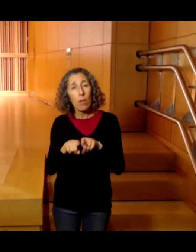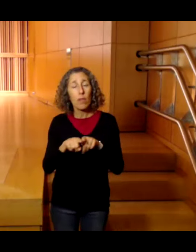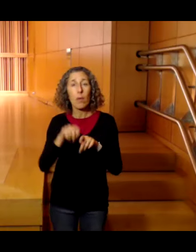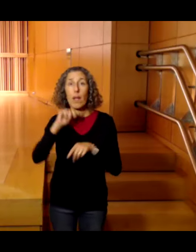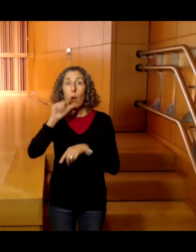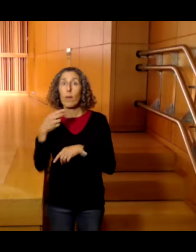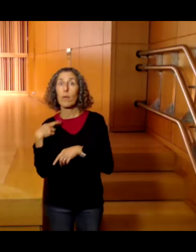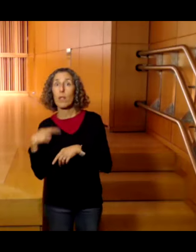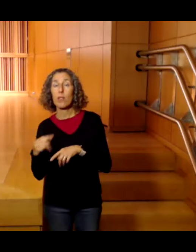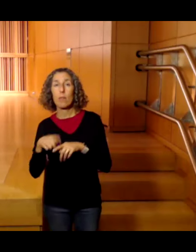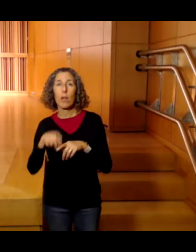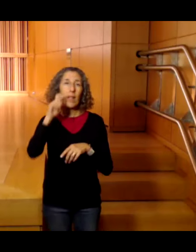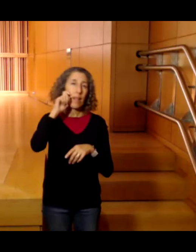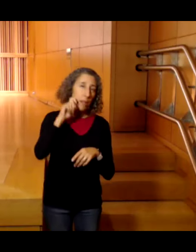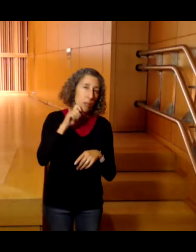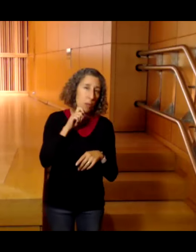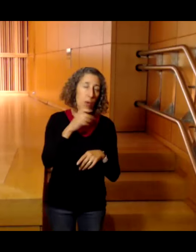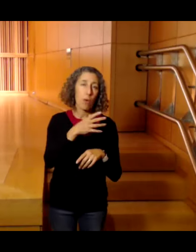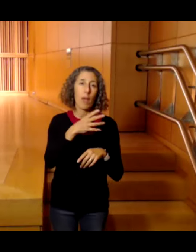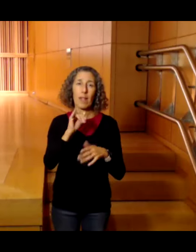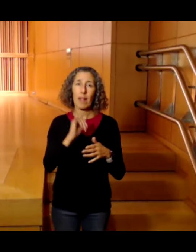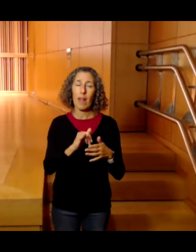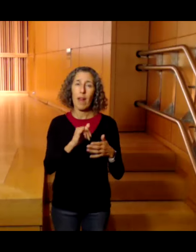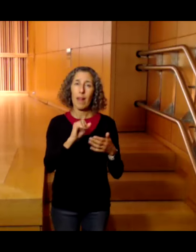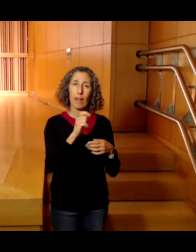That one regularly finds in many parts of the LGBTQ community.